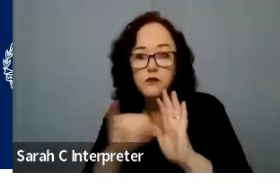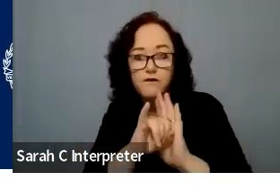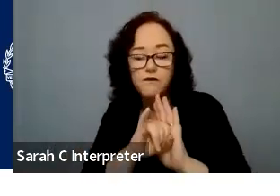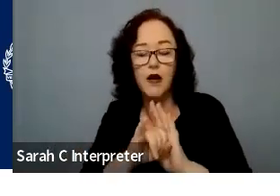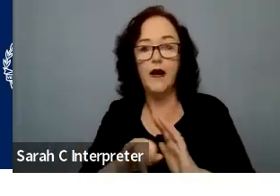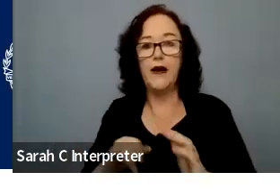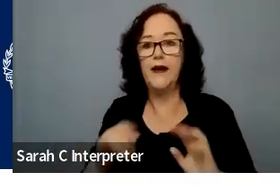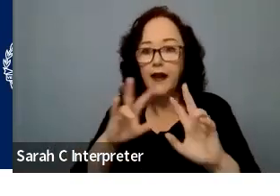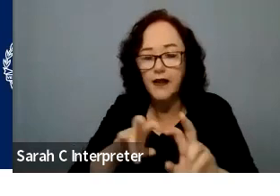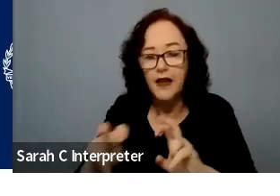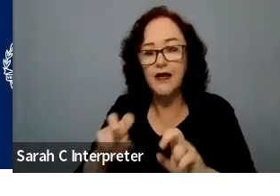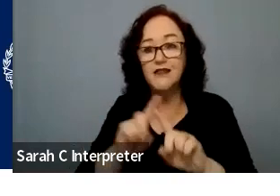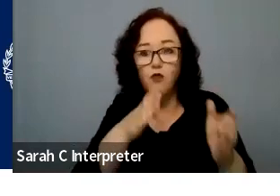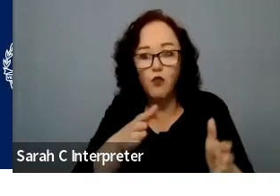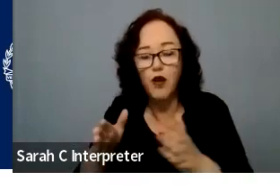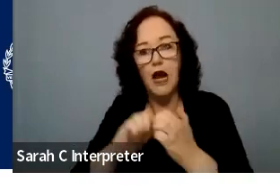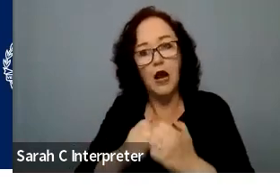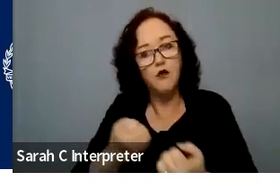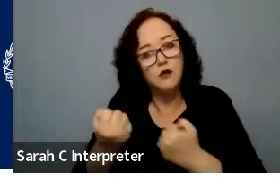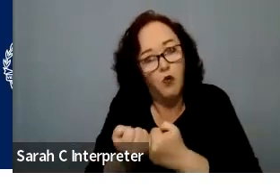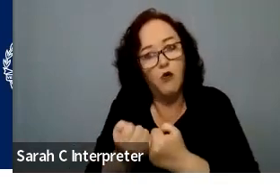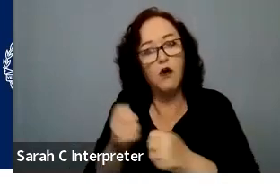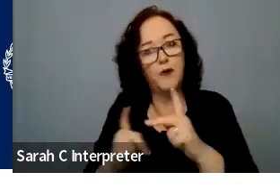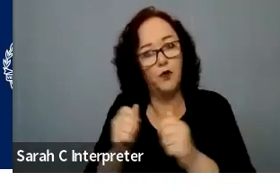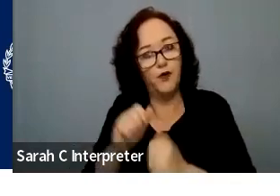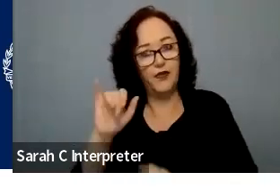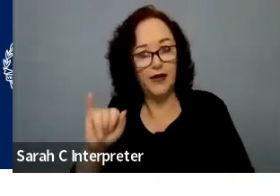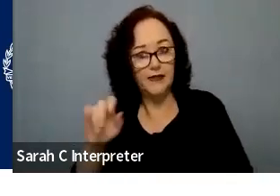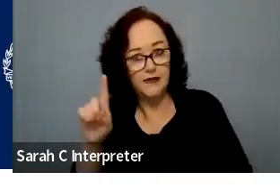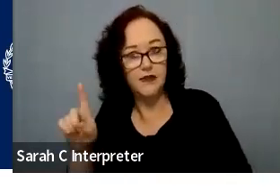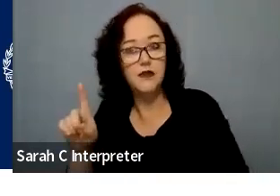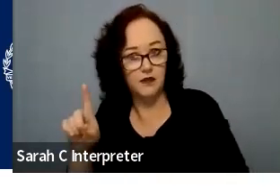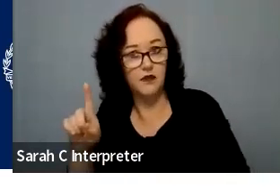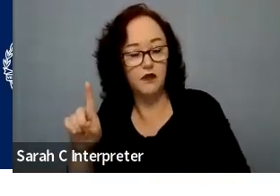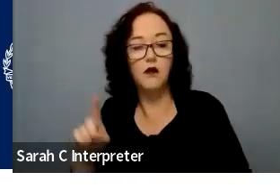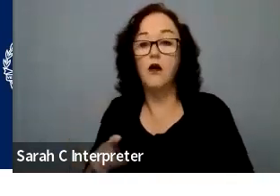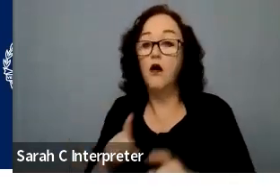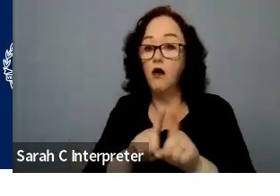to support people with IDD in those interactions, we wanted them to develop effective communication